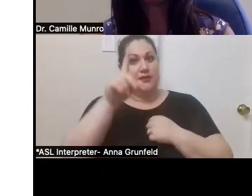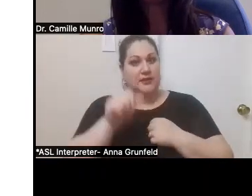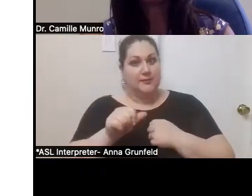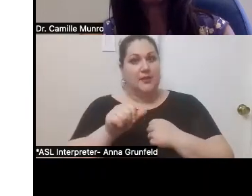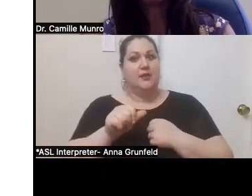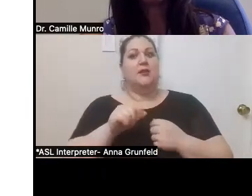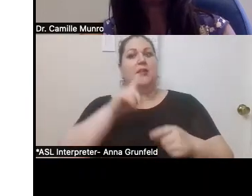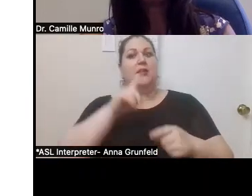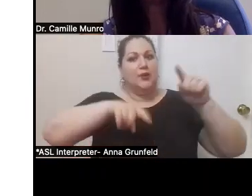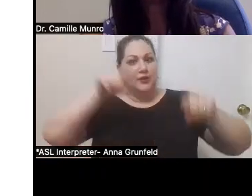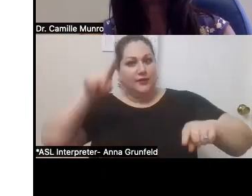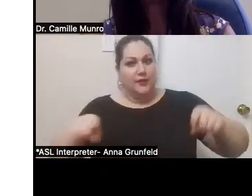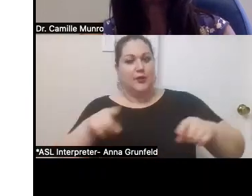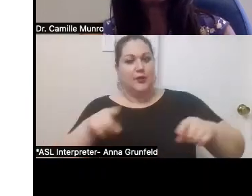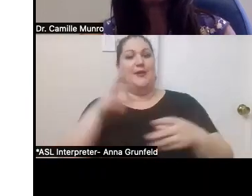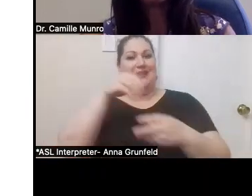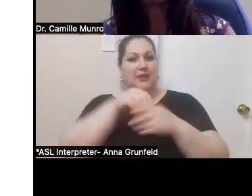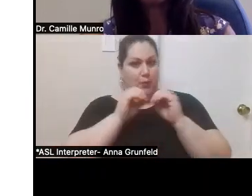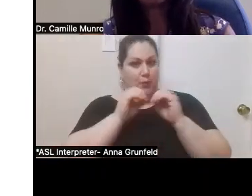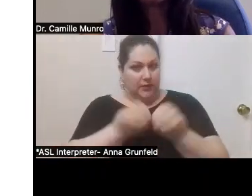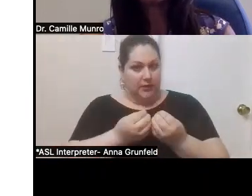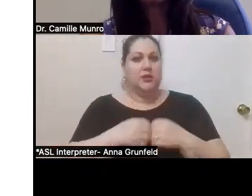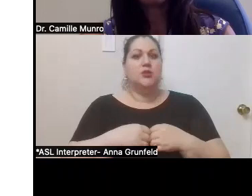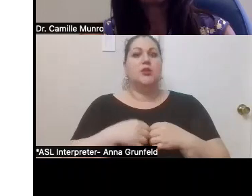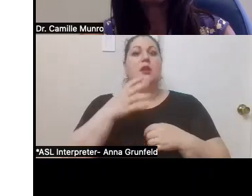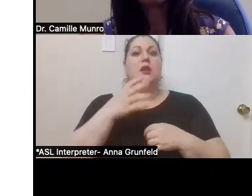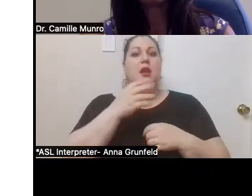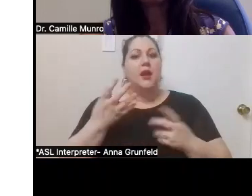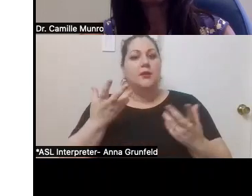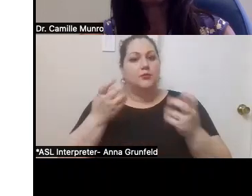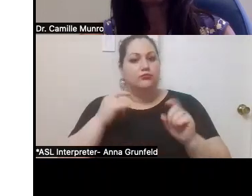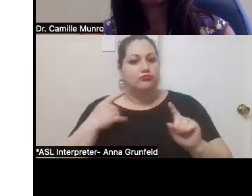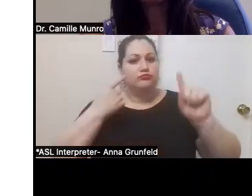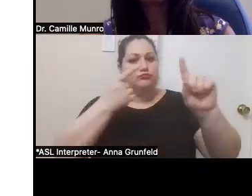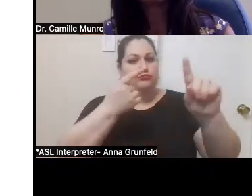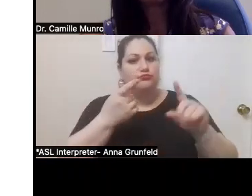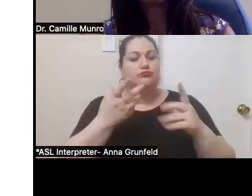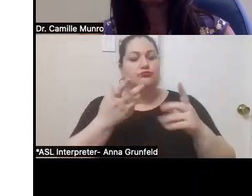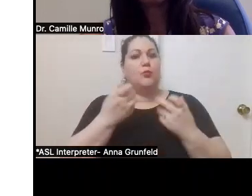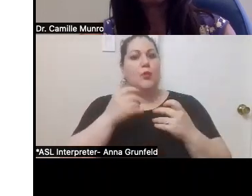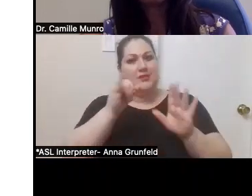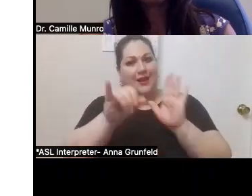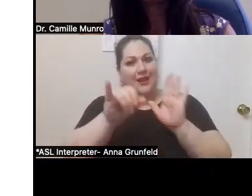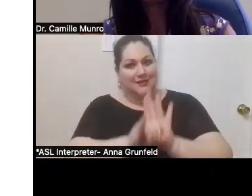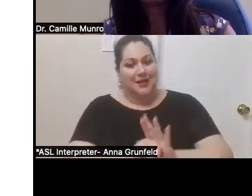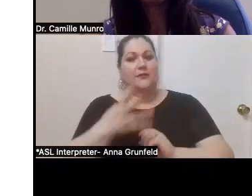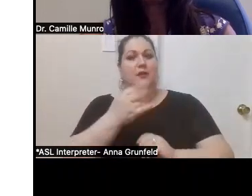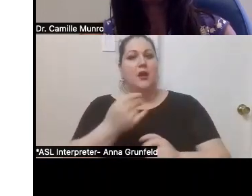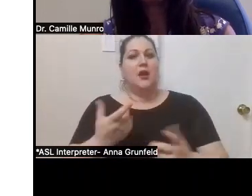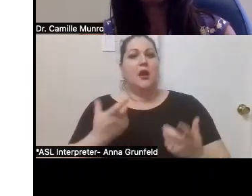endeavors to identify and eliminate the barriers to accessibility, is committed to